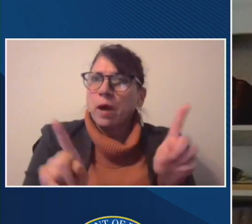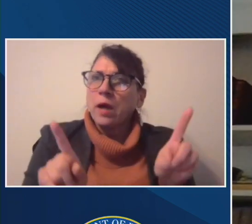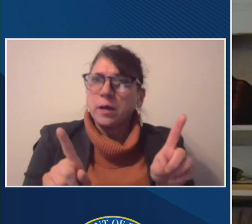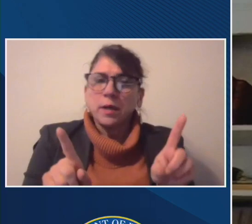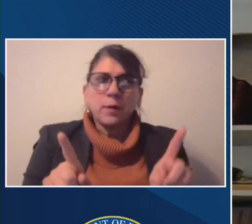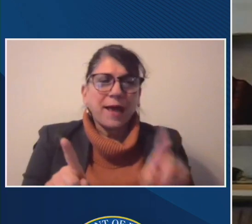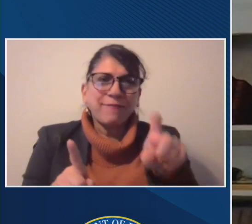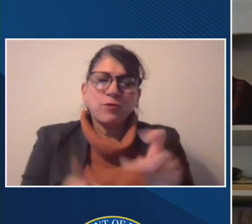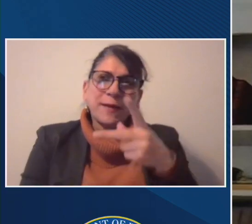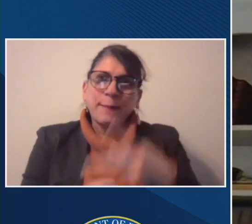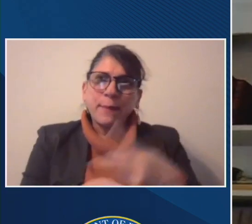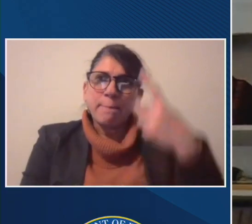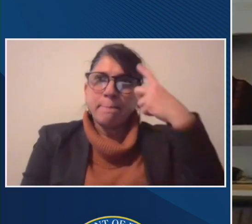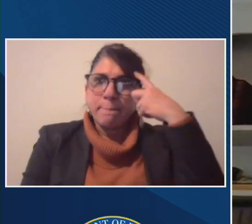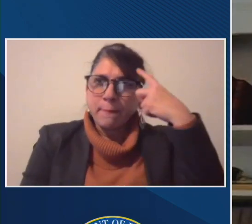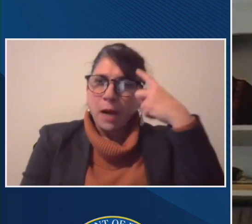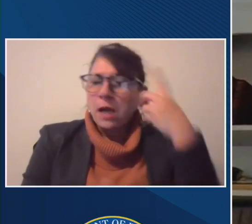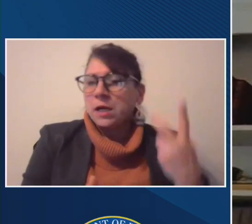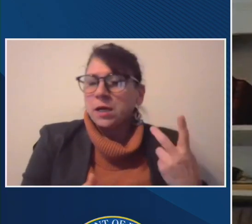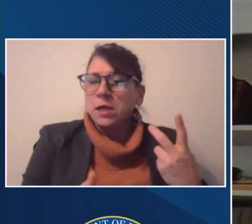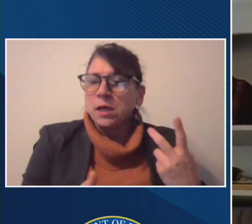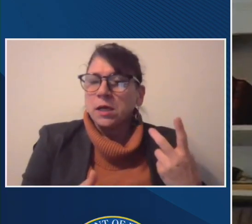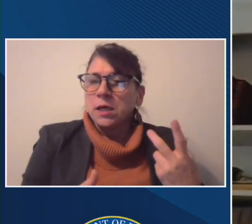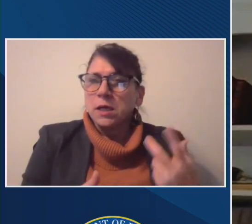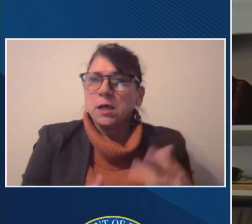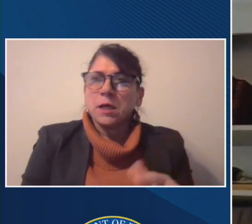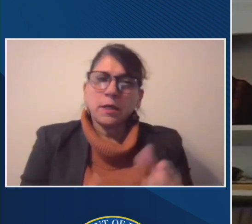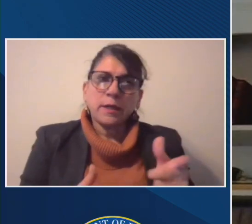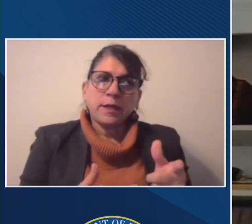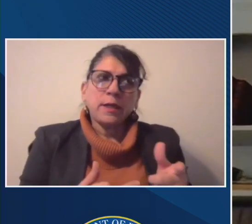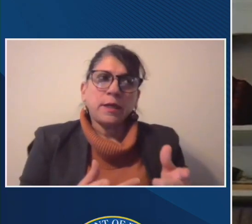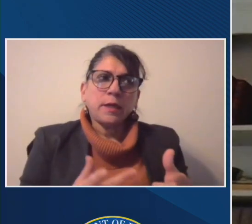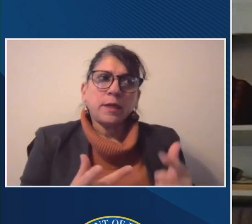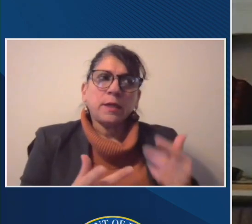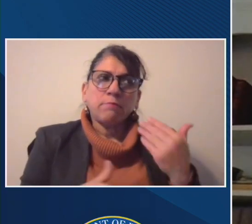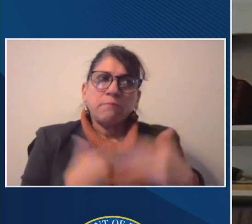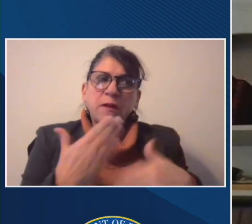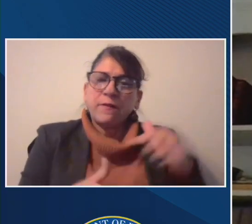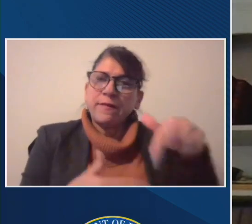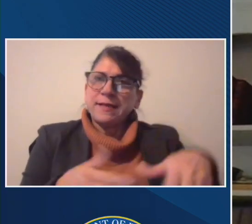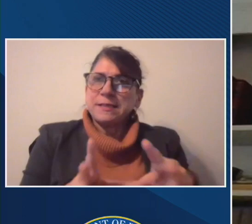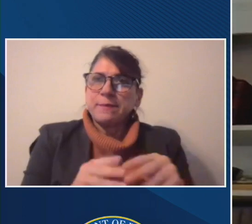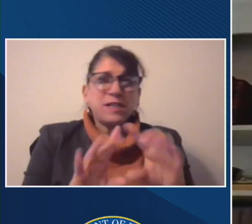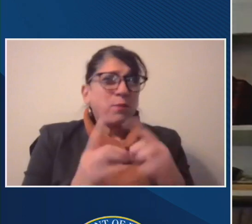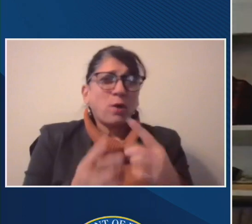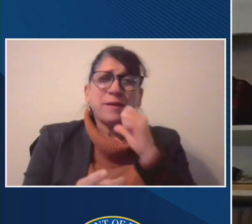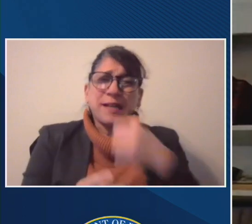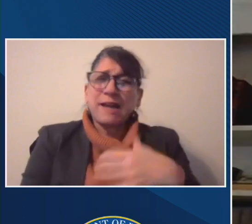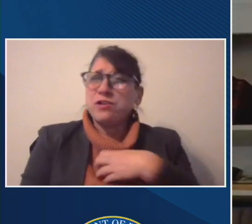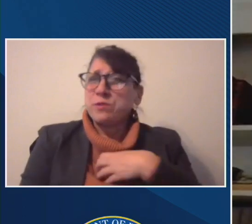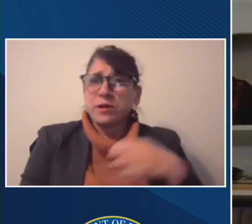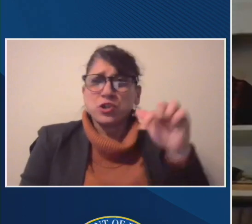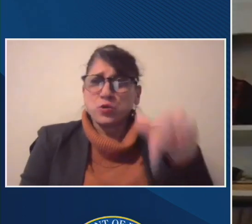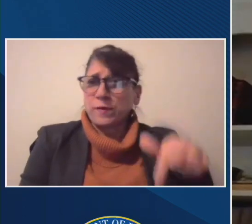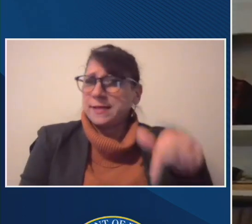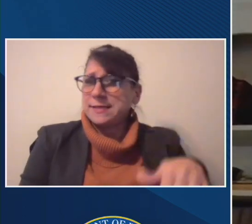again, the logistics of the meetings, but the Department doesn't have any objections to this particular addition.